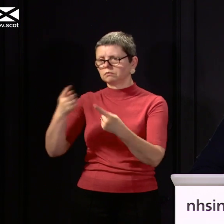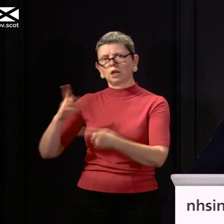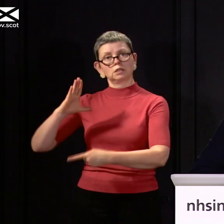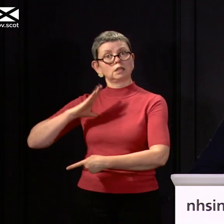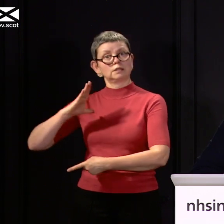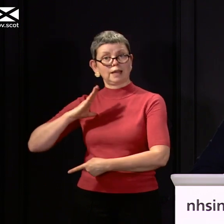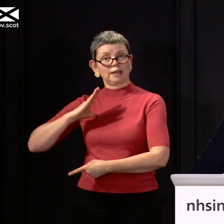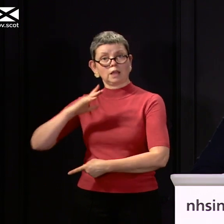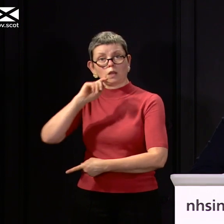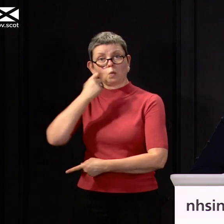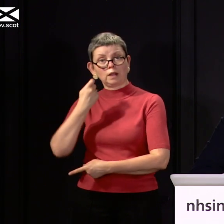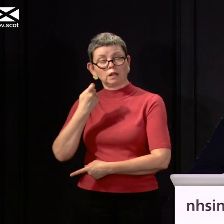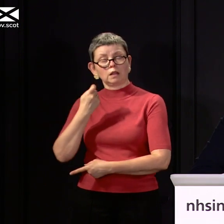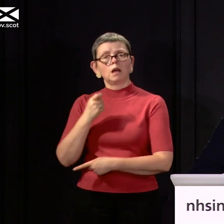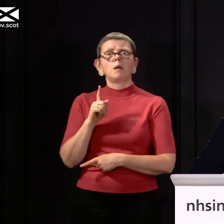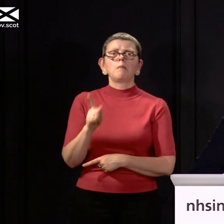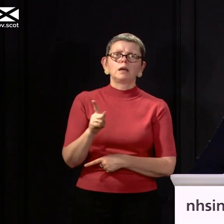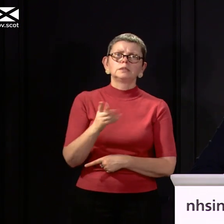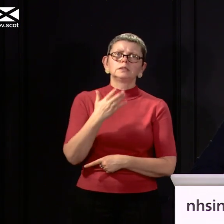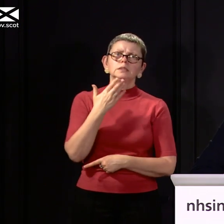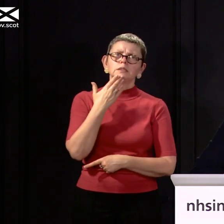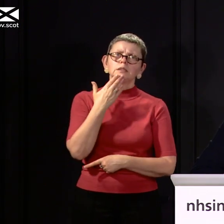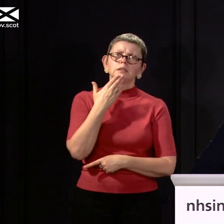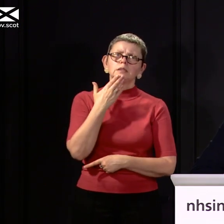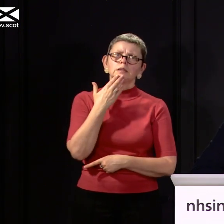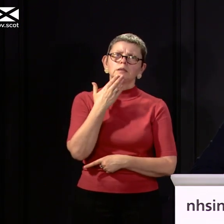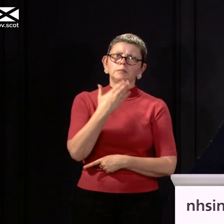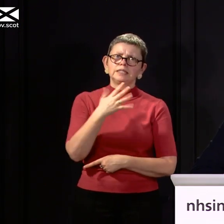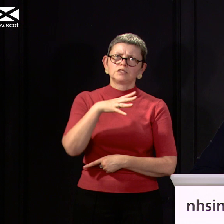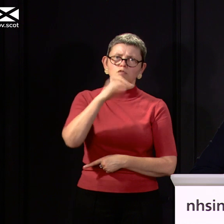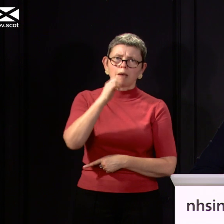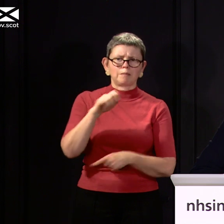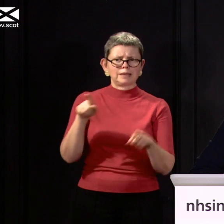I would remind people, as I think the Welsh First Minister, or the Welsh Government, has